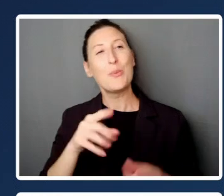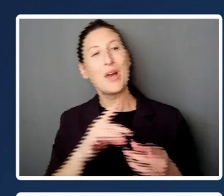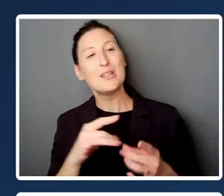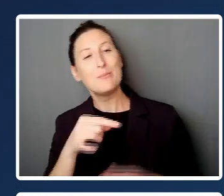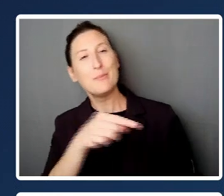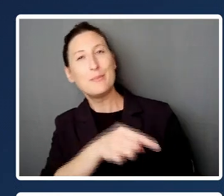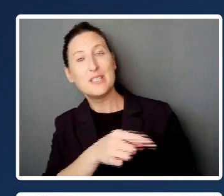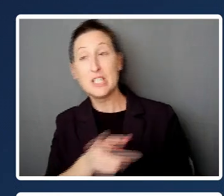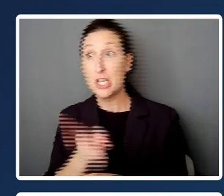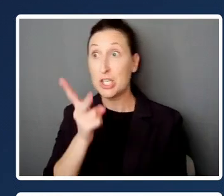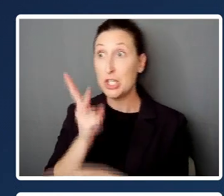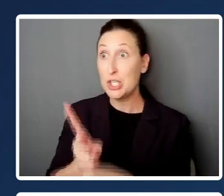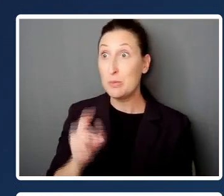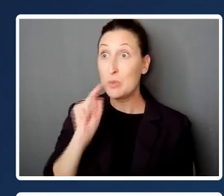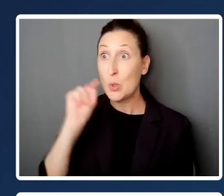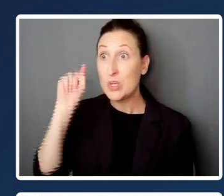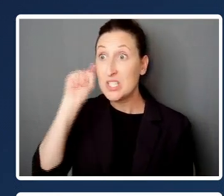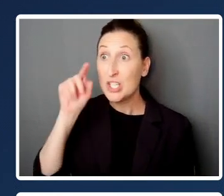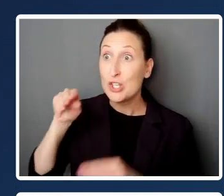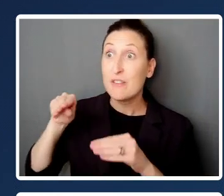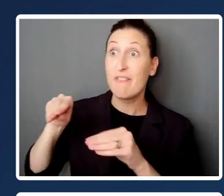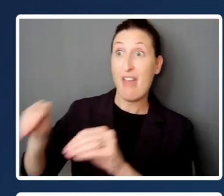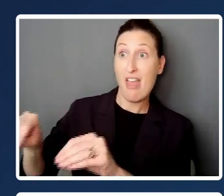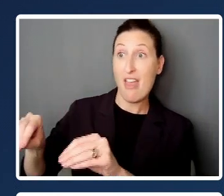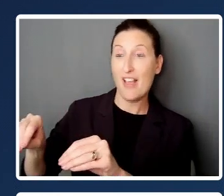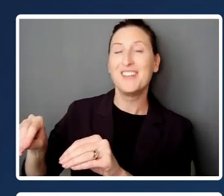we did partner with the local organization,